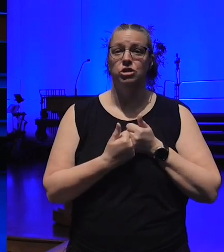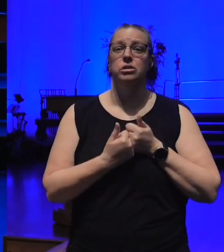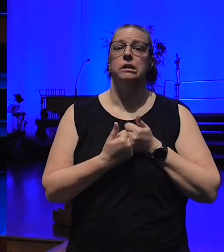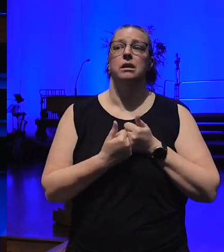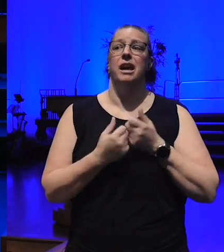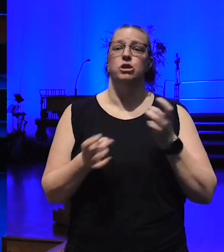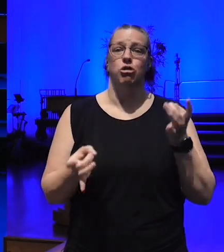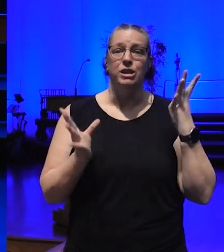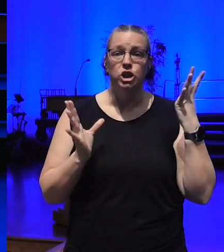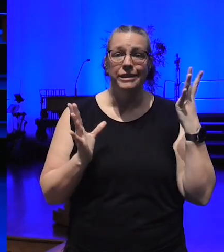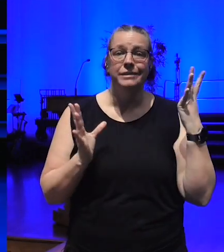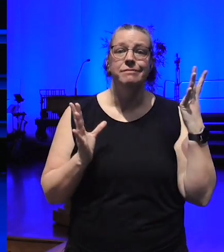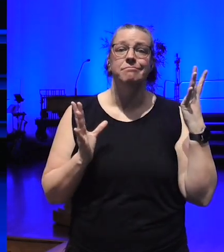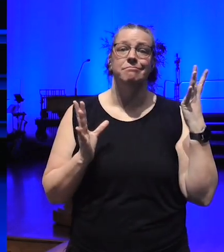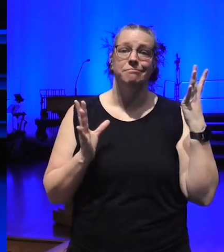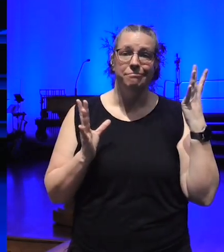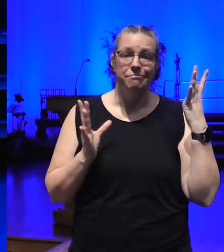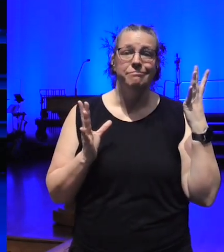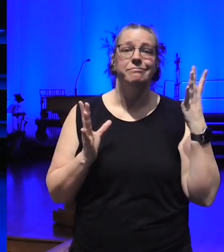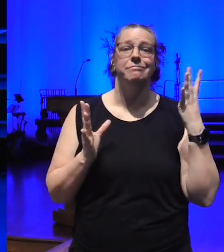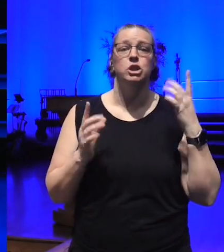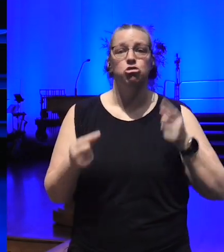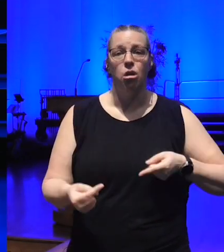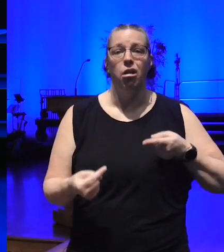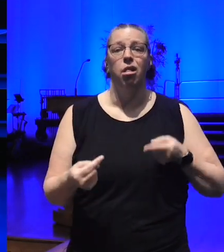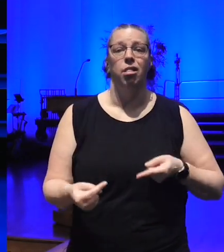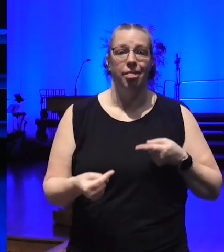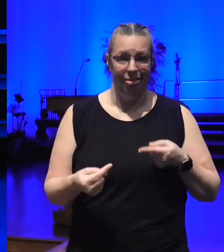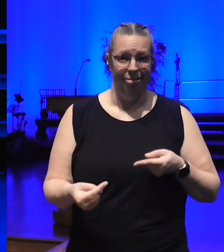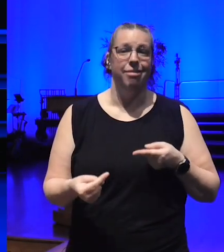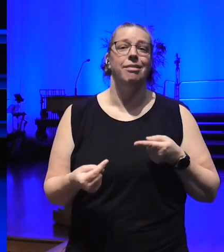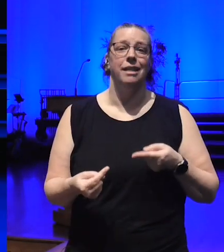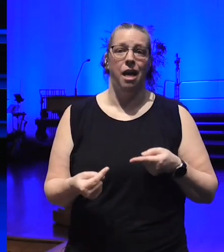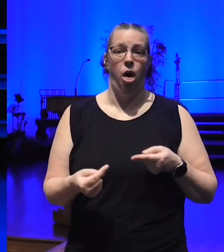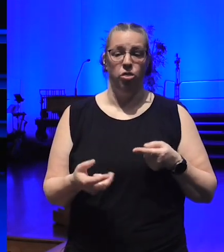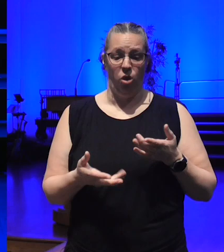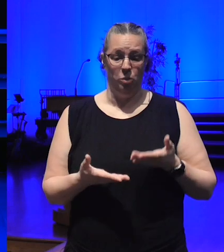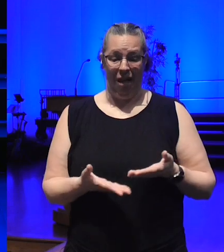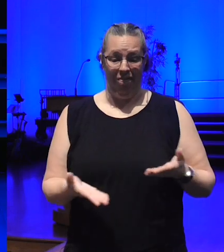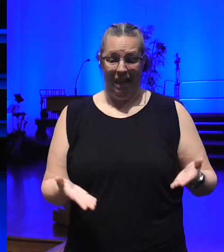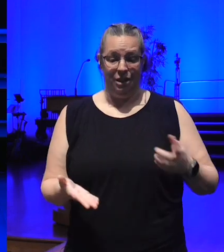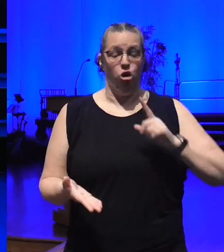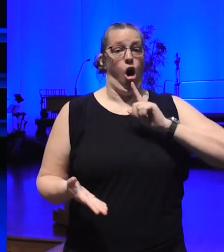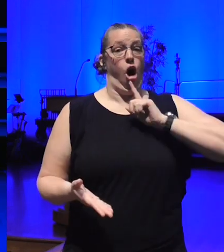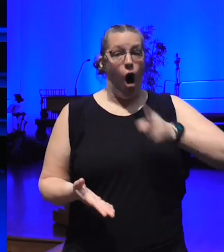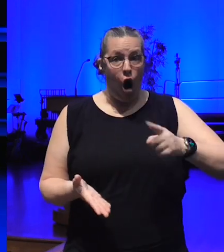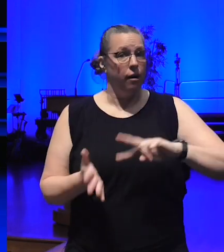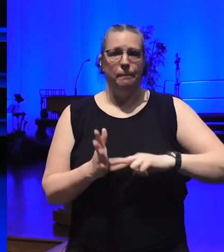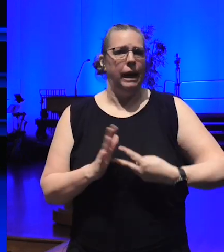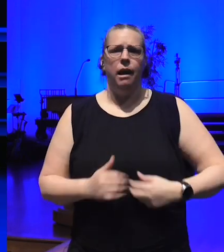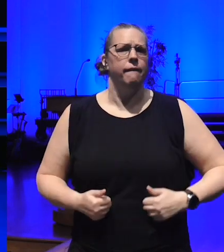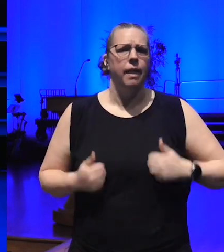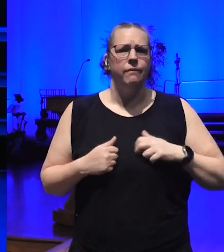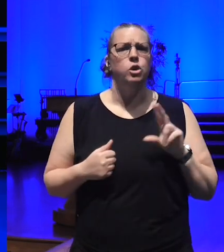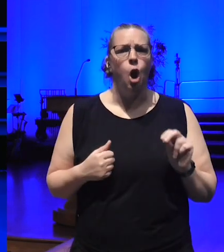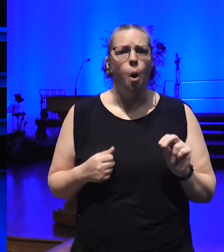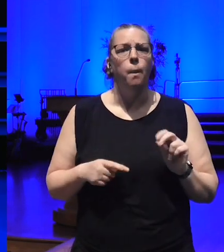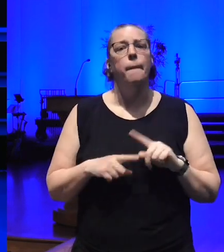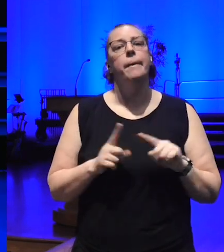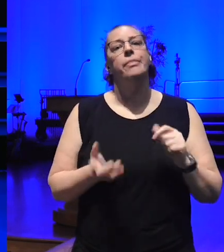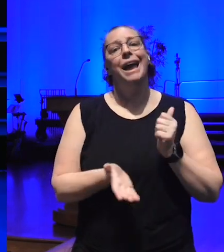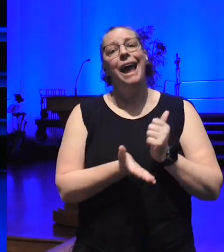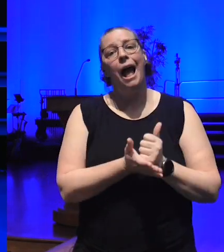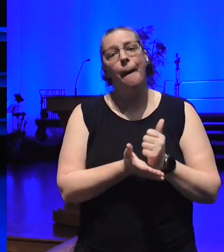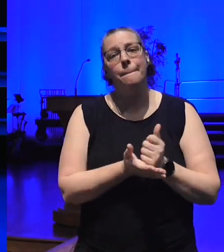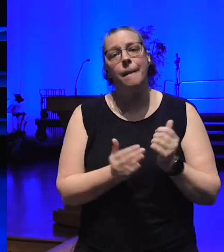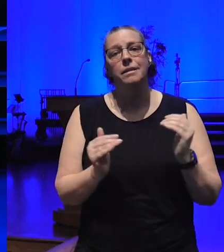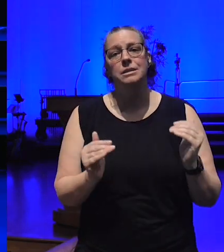tragedy through struggle not that these things are the meaning of life but they can help us transcend